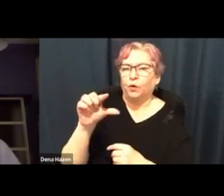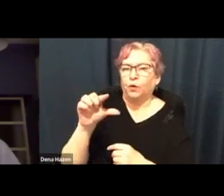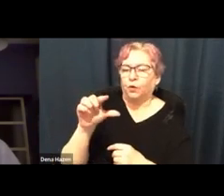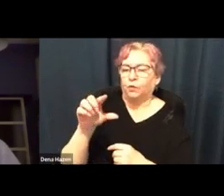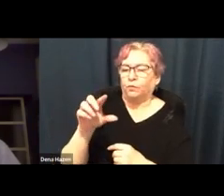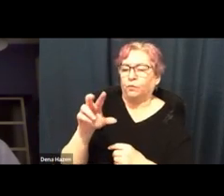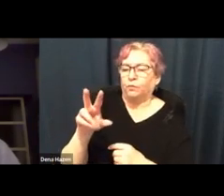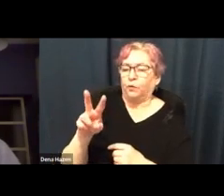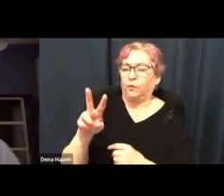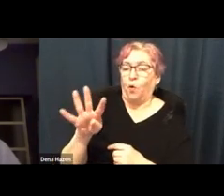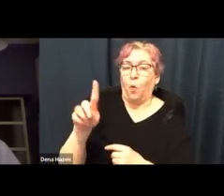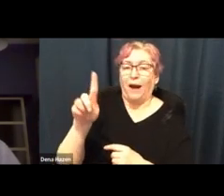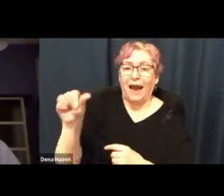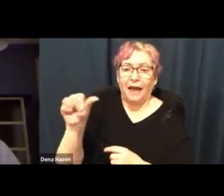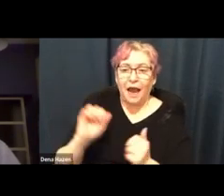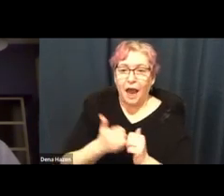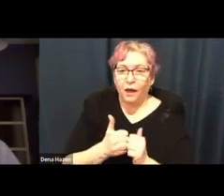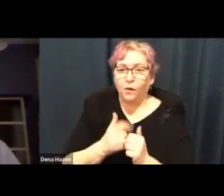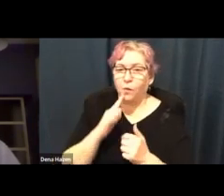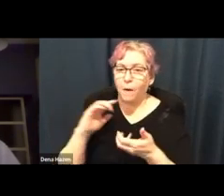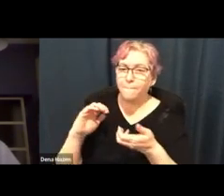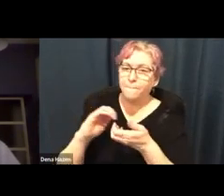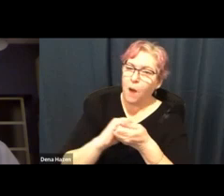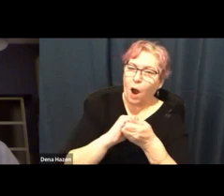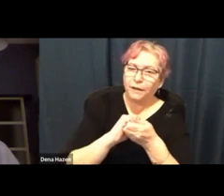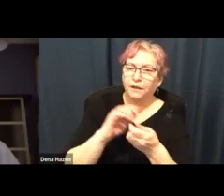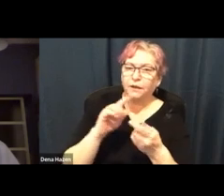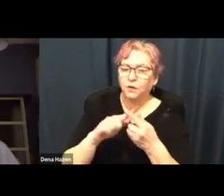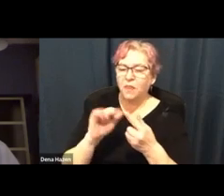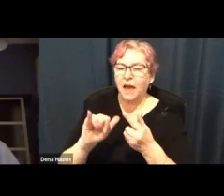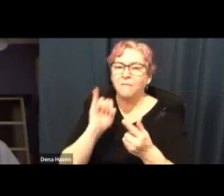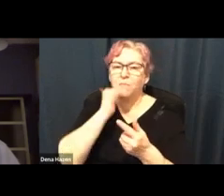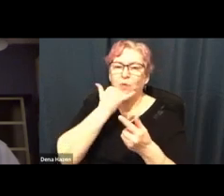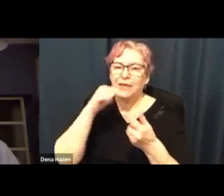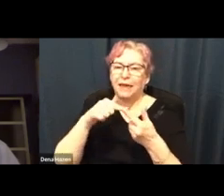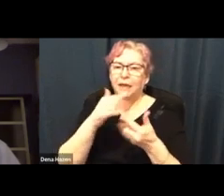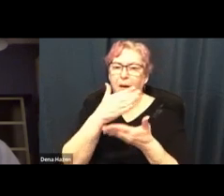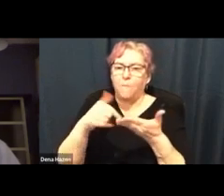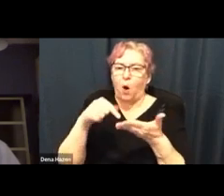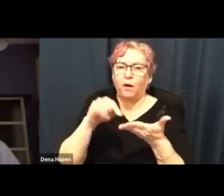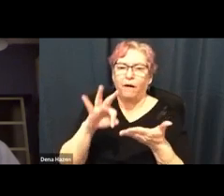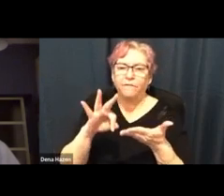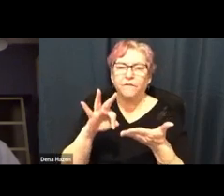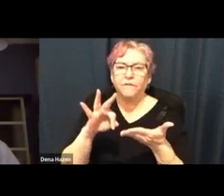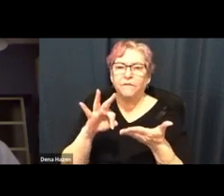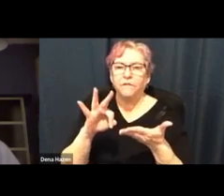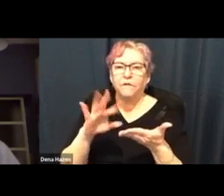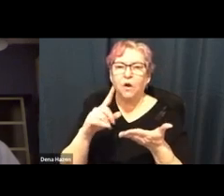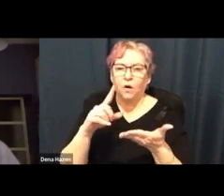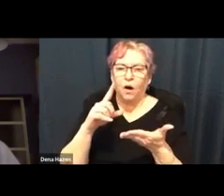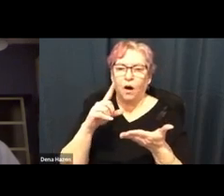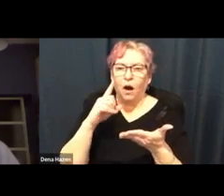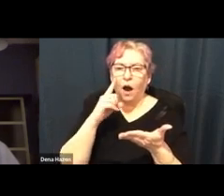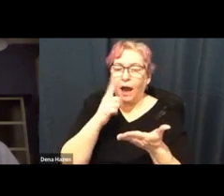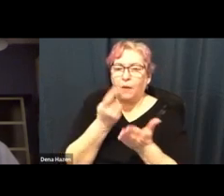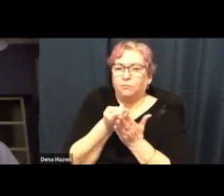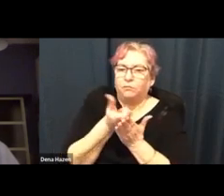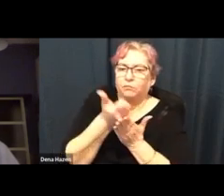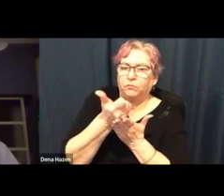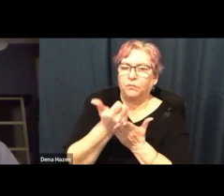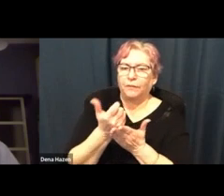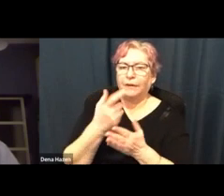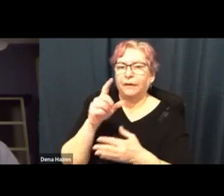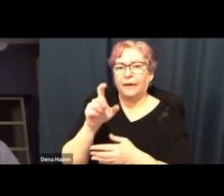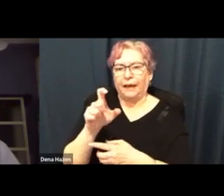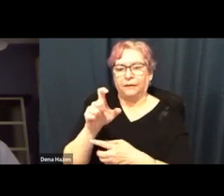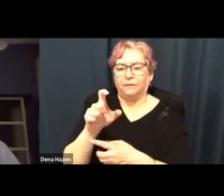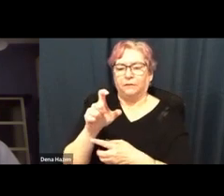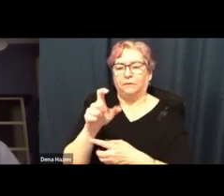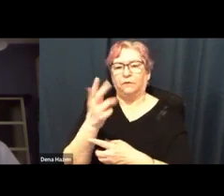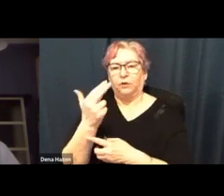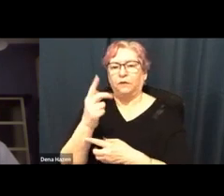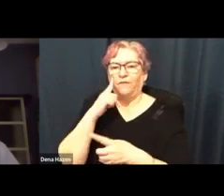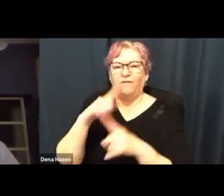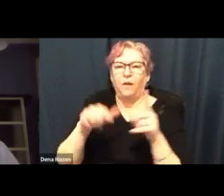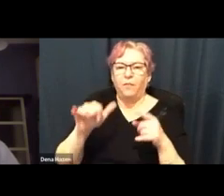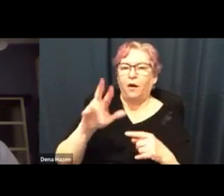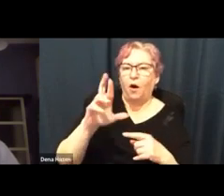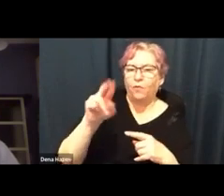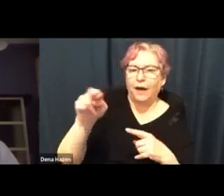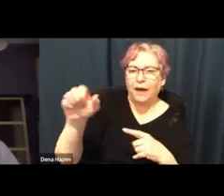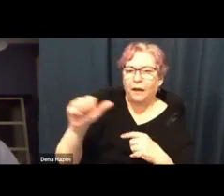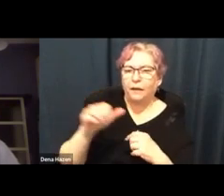it works by binding to the mutated section and excludes exon 13 from the RNA.